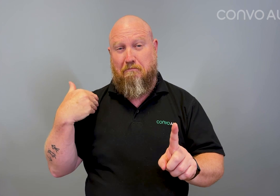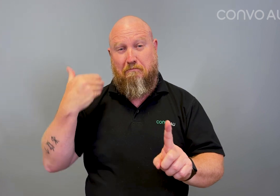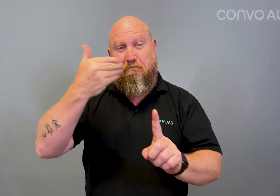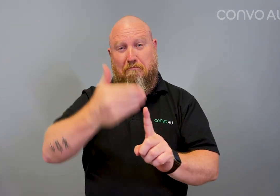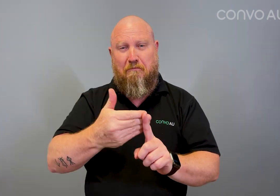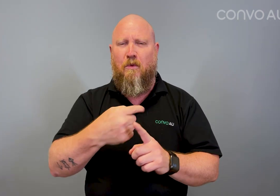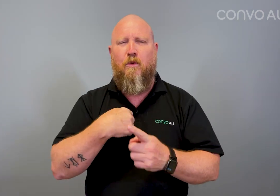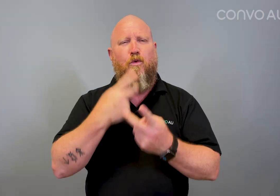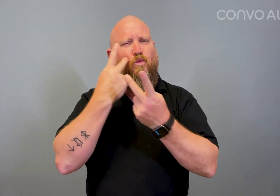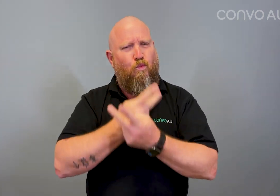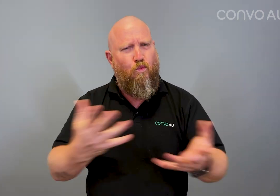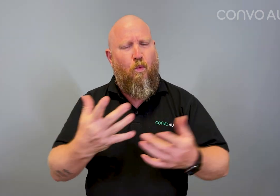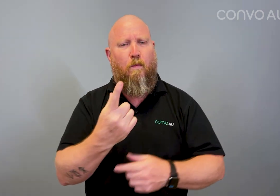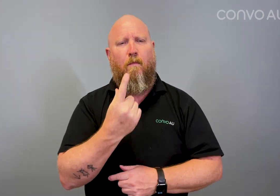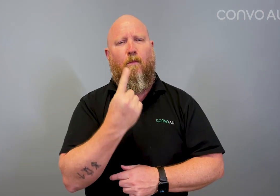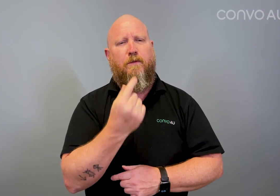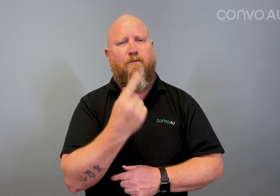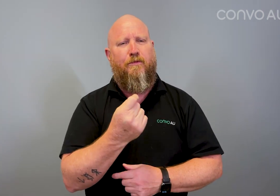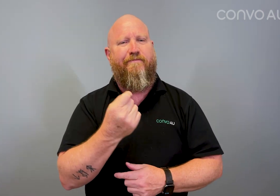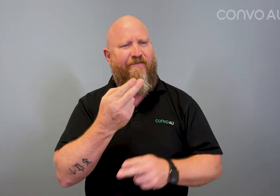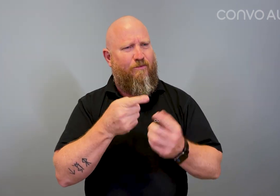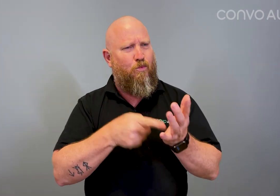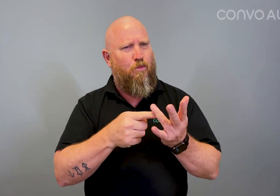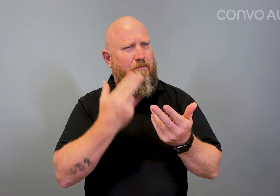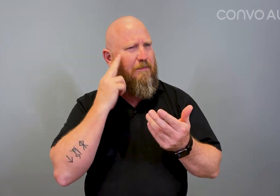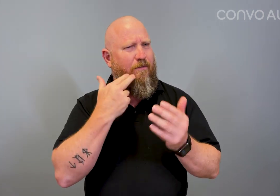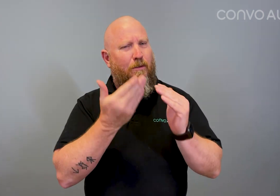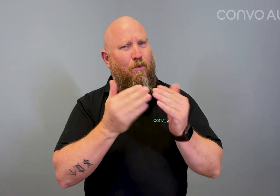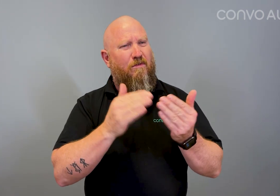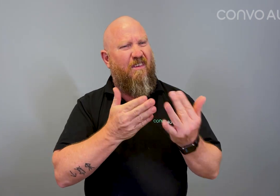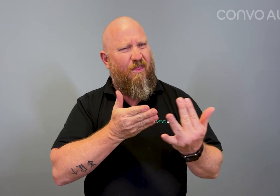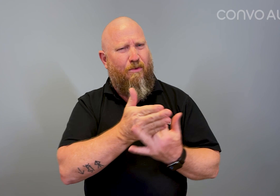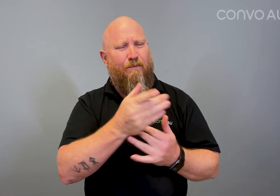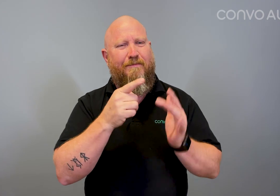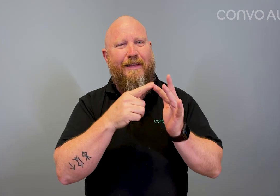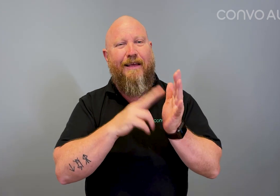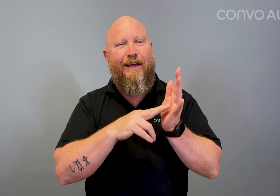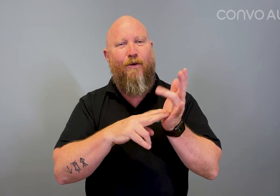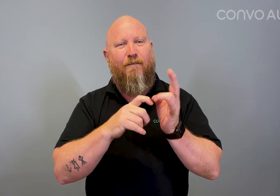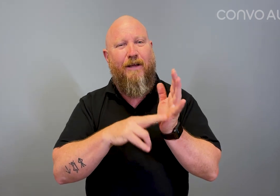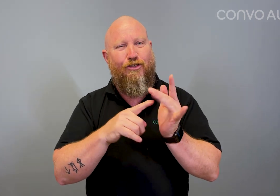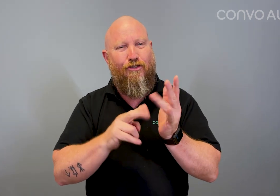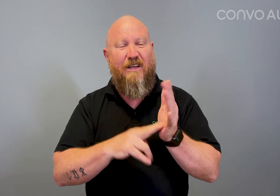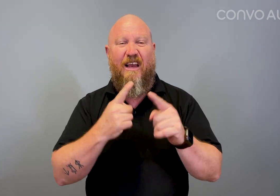we have shown new possibilities for you and the Deaf community through innovation